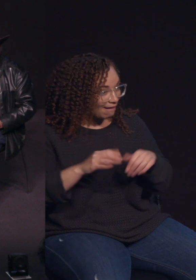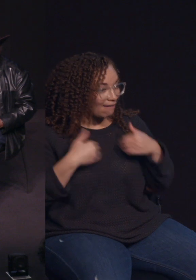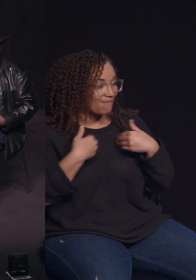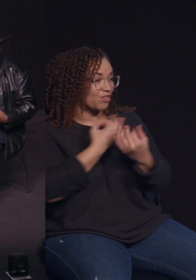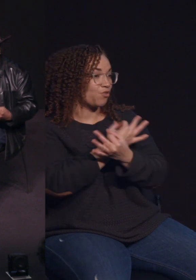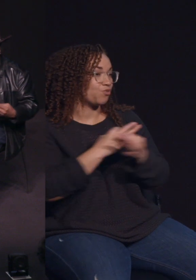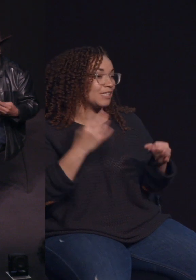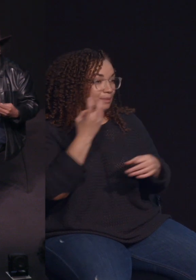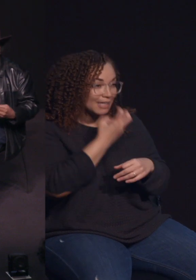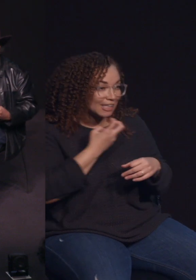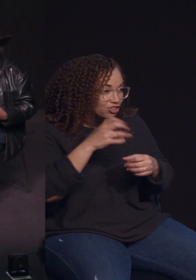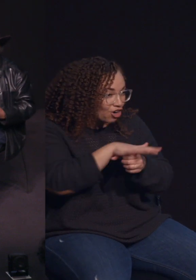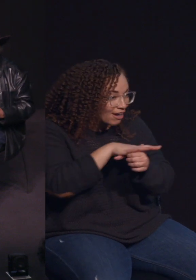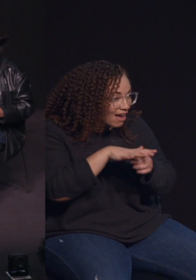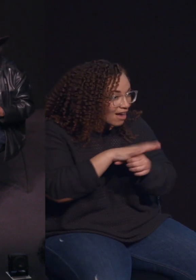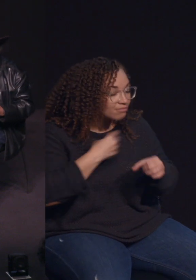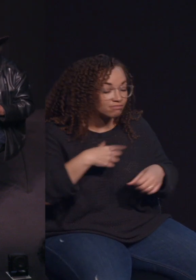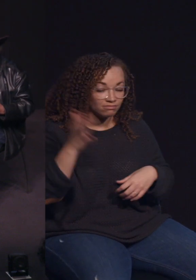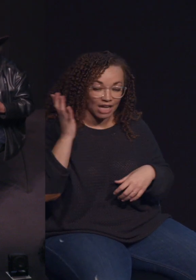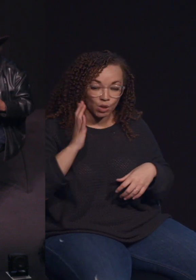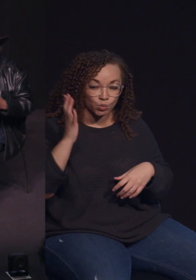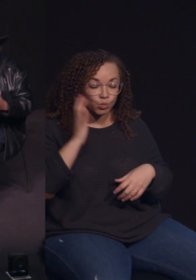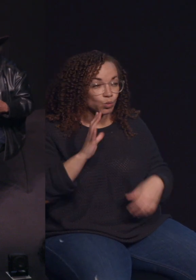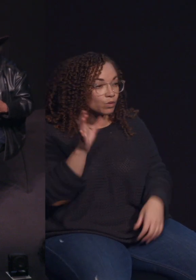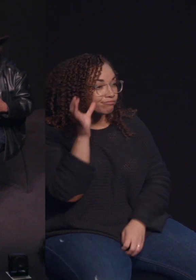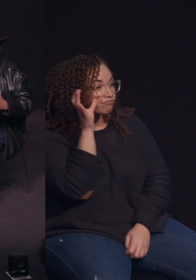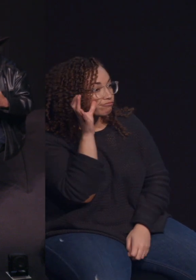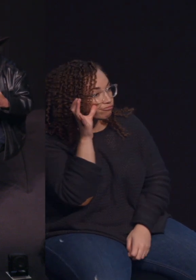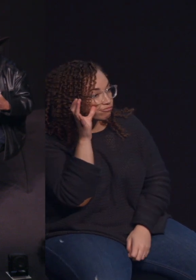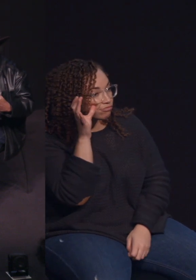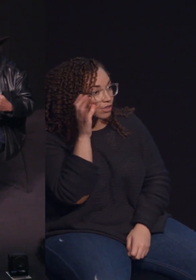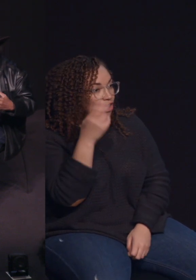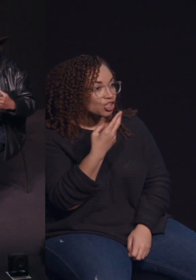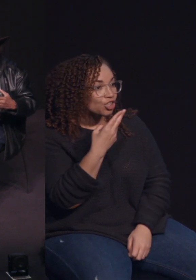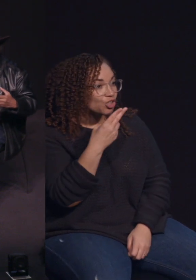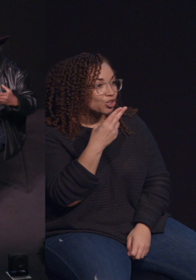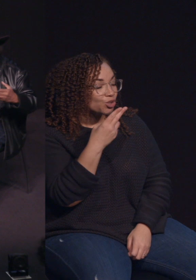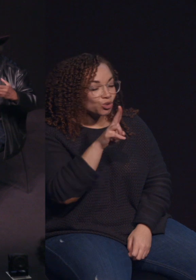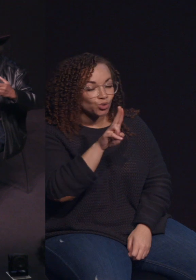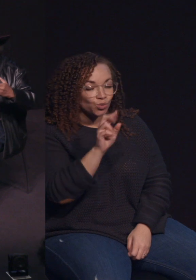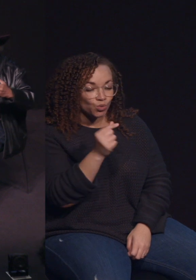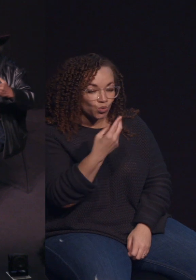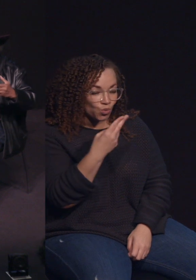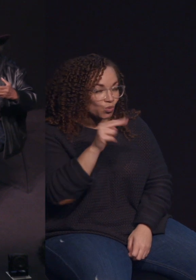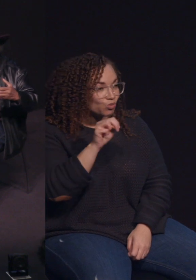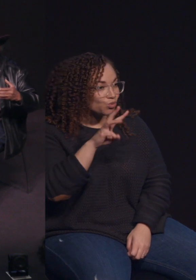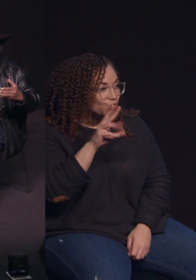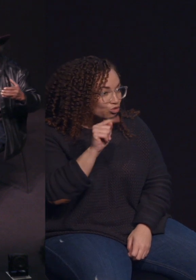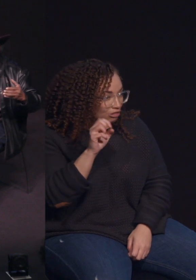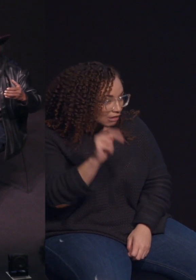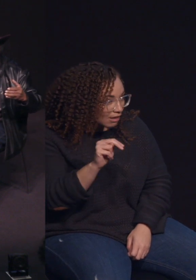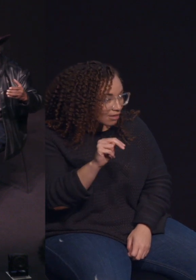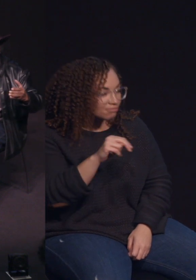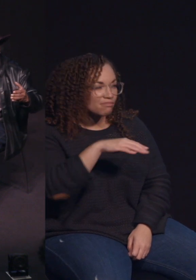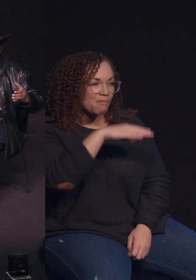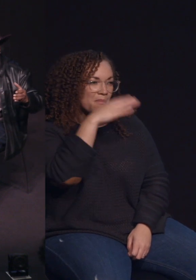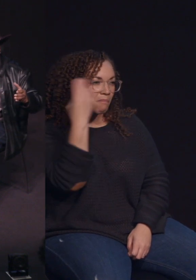and I used to--I used to listen to Huey Newton and the Black Panthers, how they would talk and also a gentleman named Mario